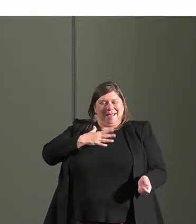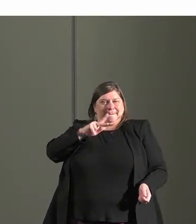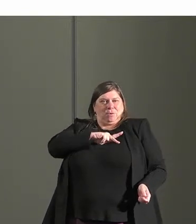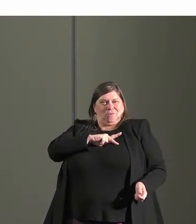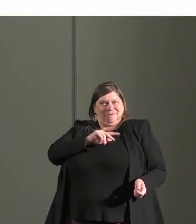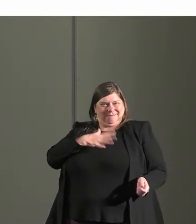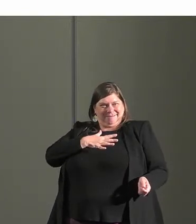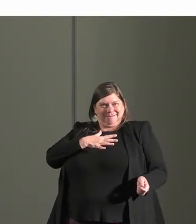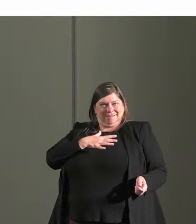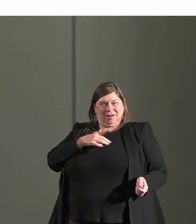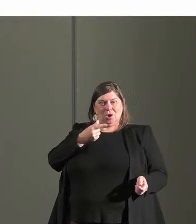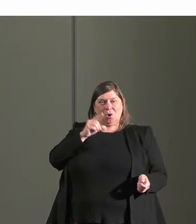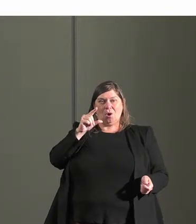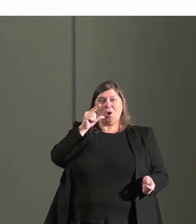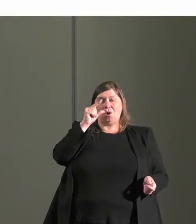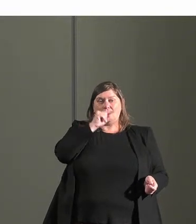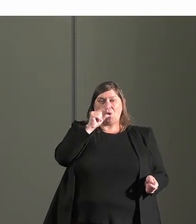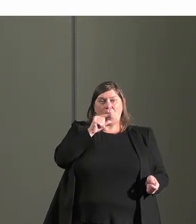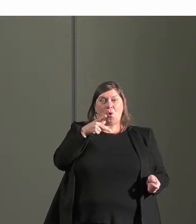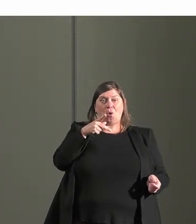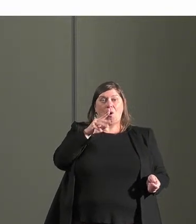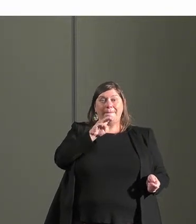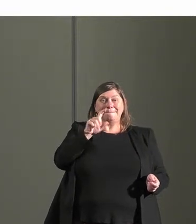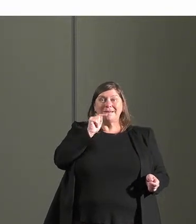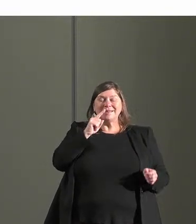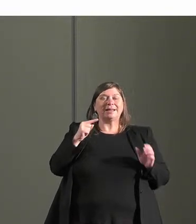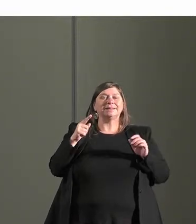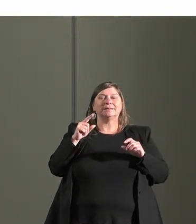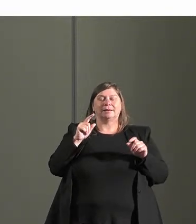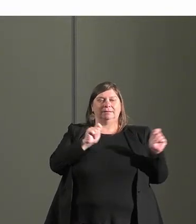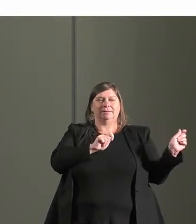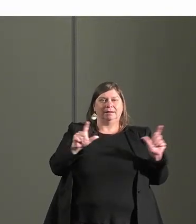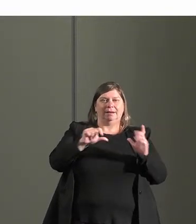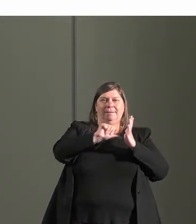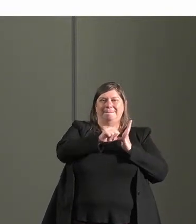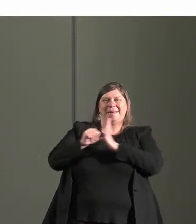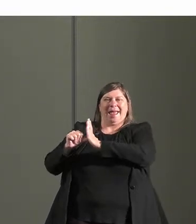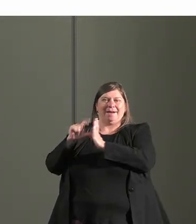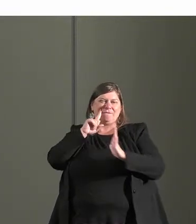the ability to pin is personal to you. You going to Google